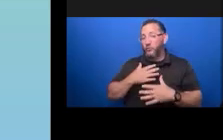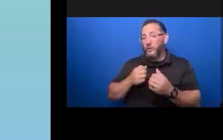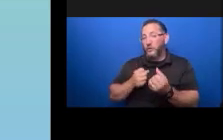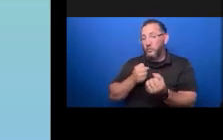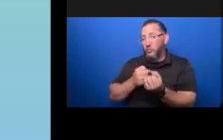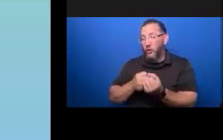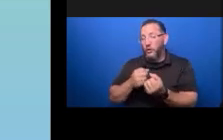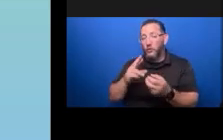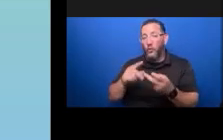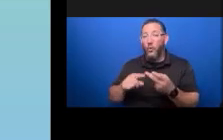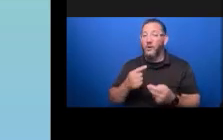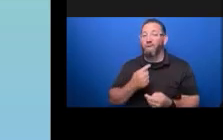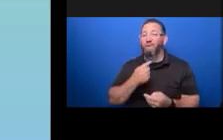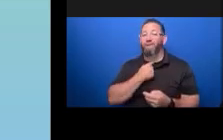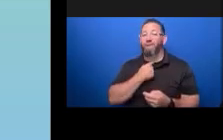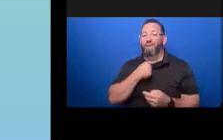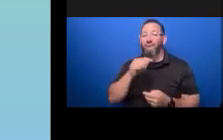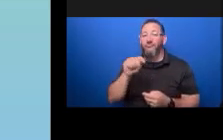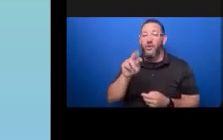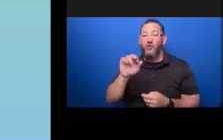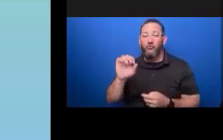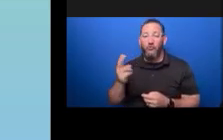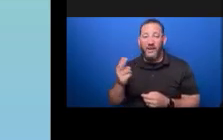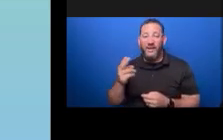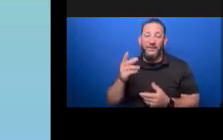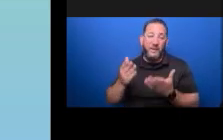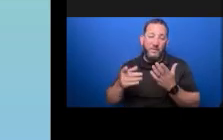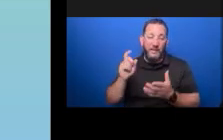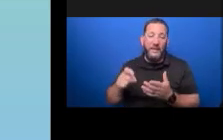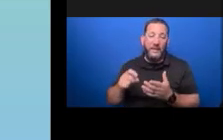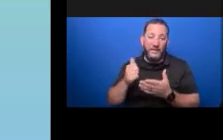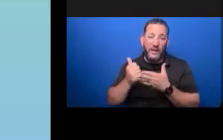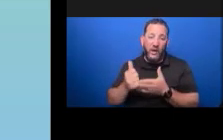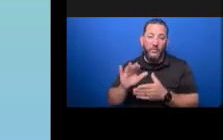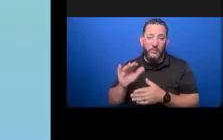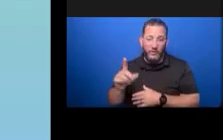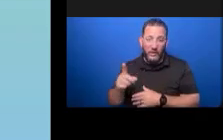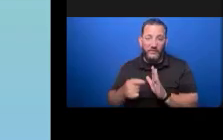tracheostomy is needed to help the child. And the caveat here